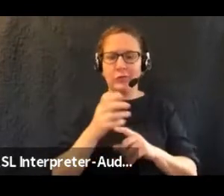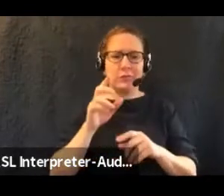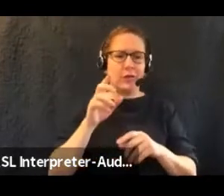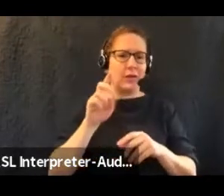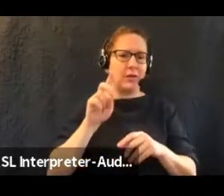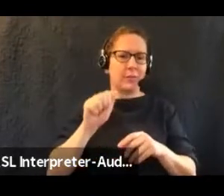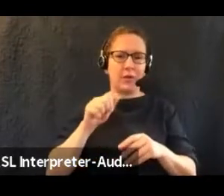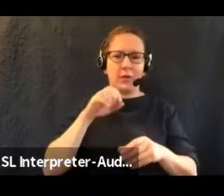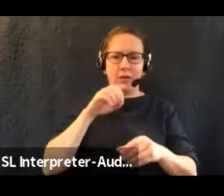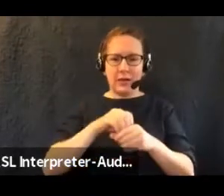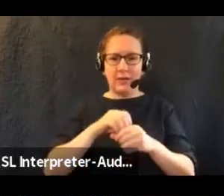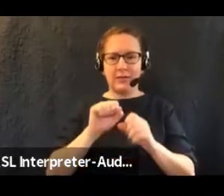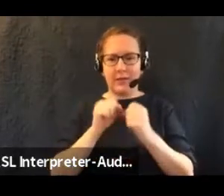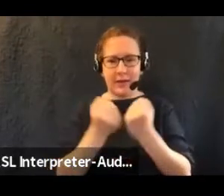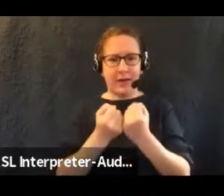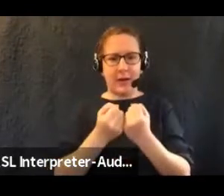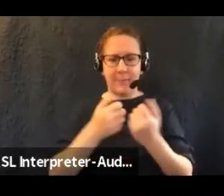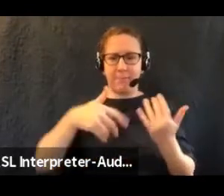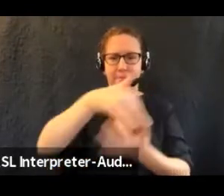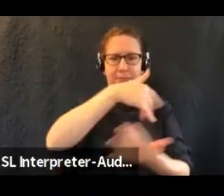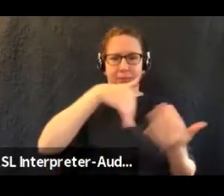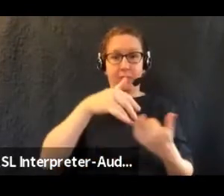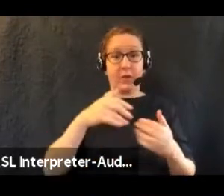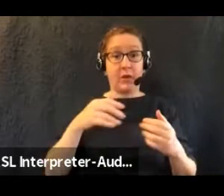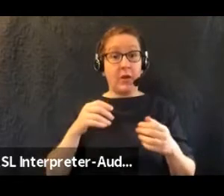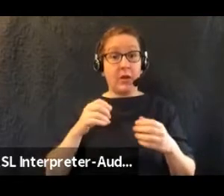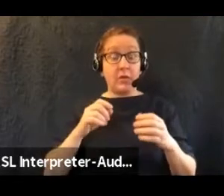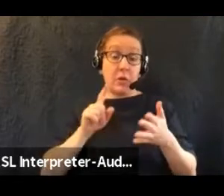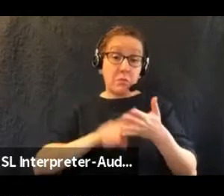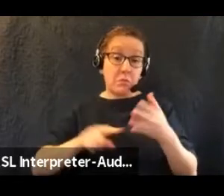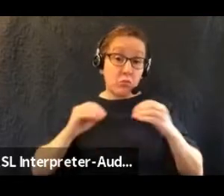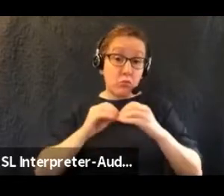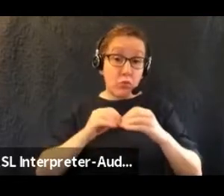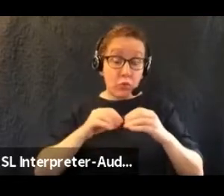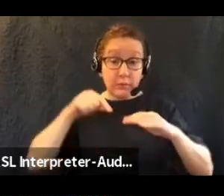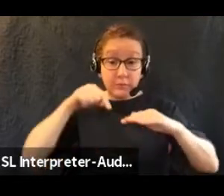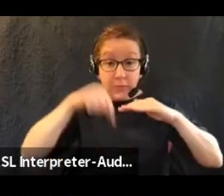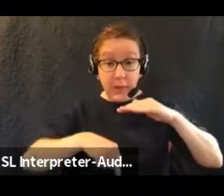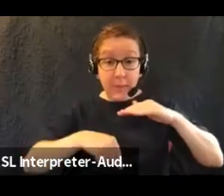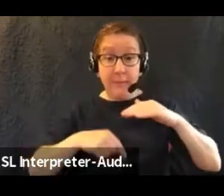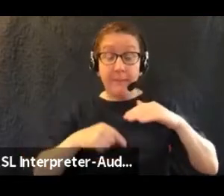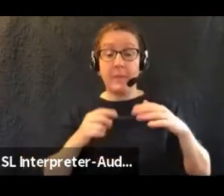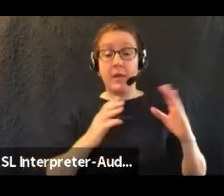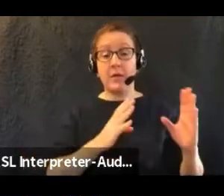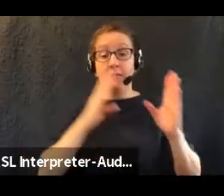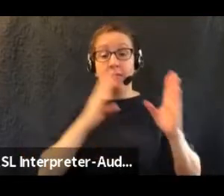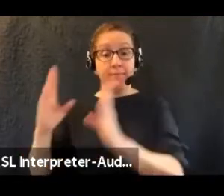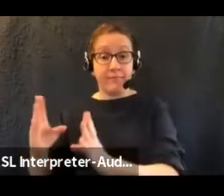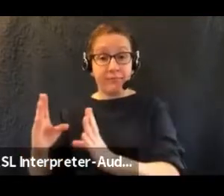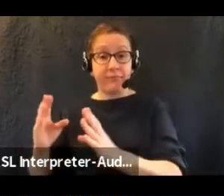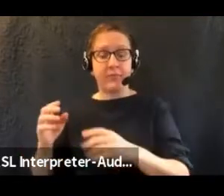And then we look a little bit further and we get to sort of reentry, and my example